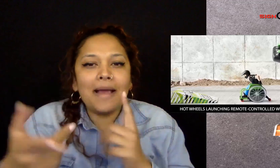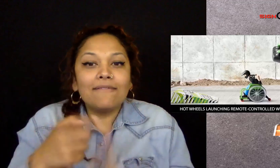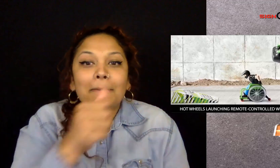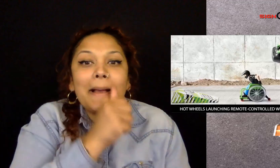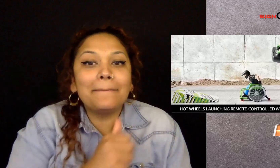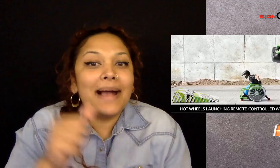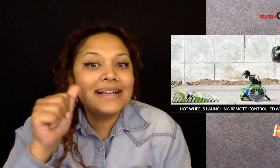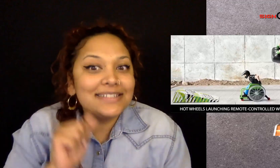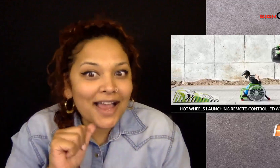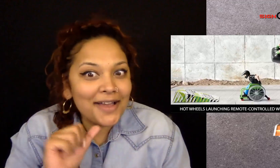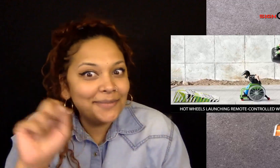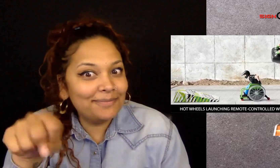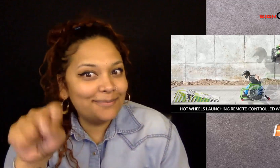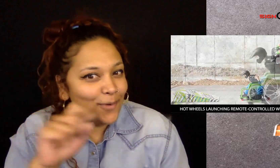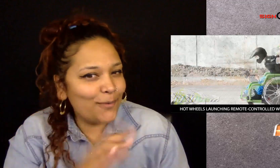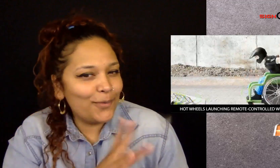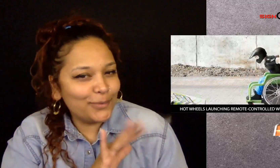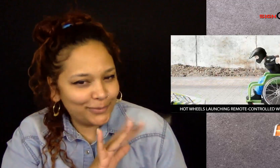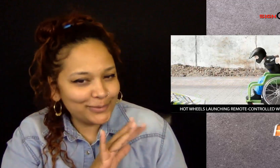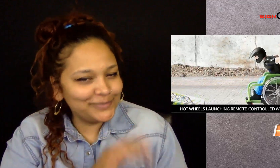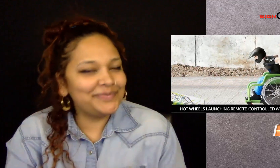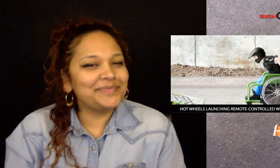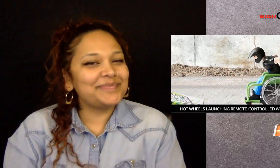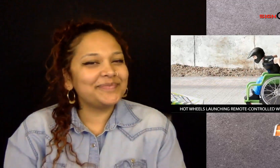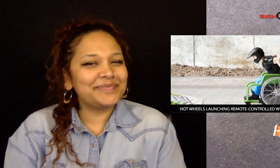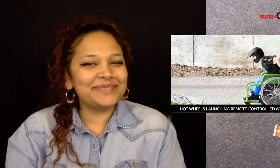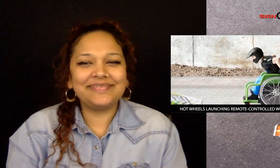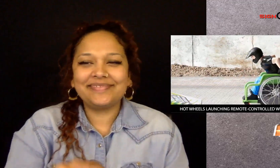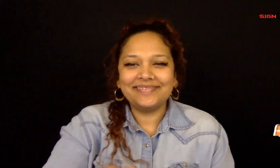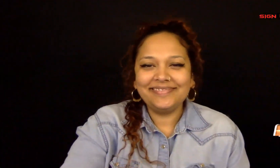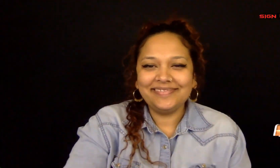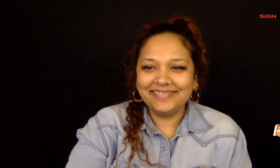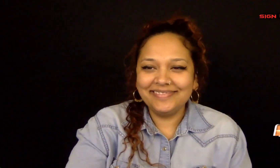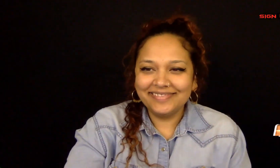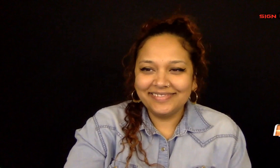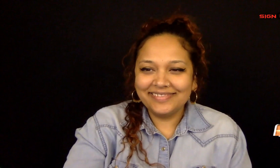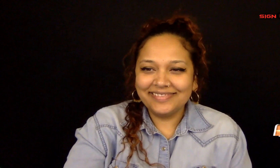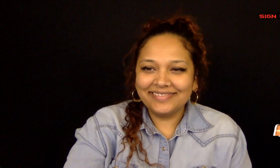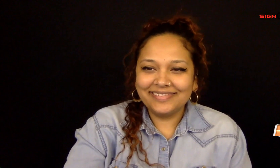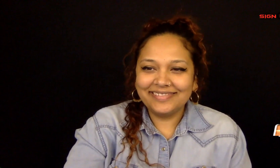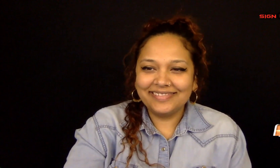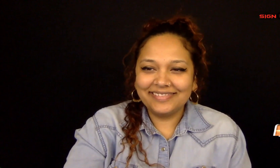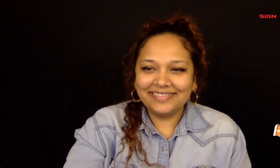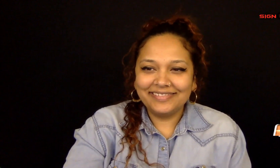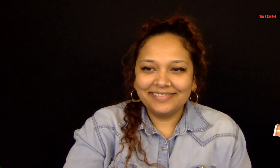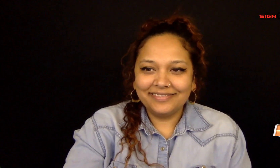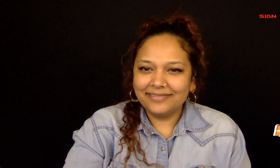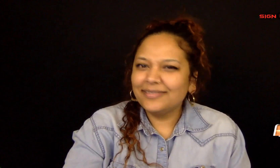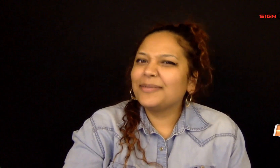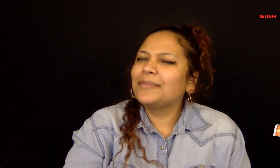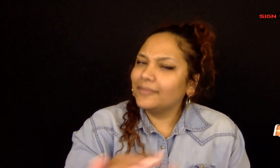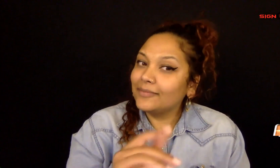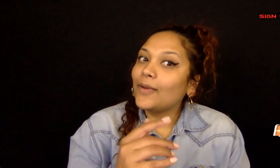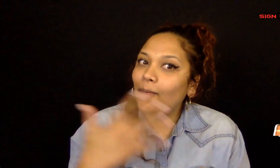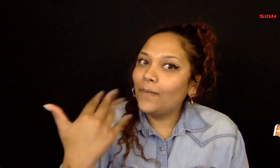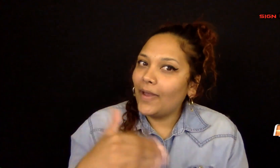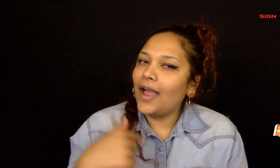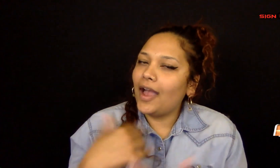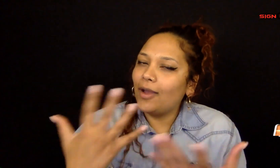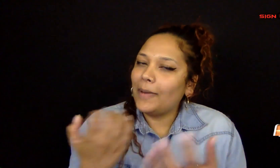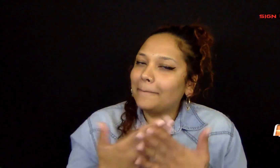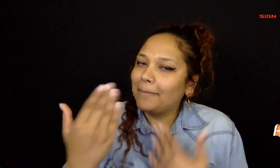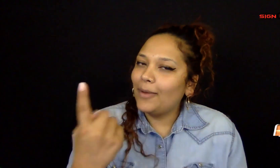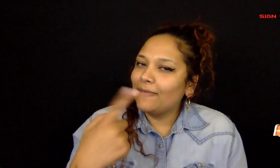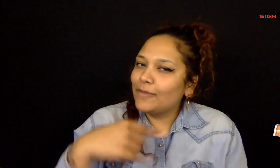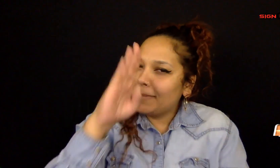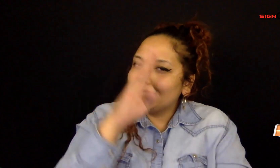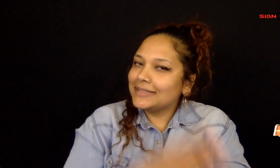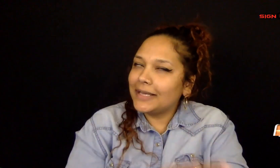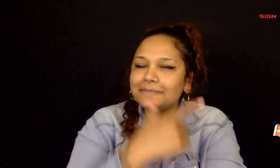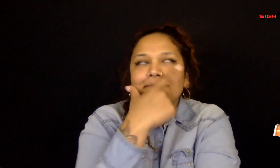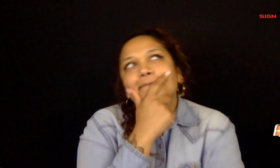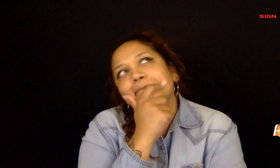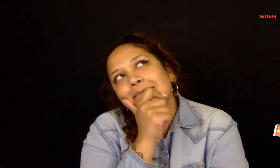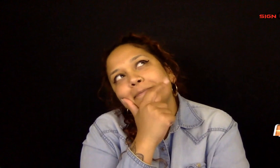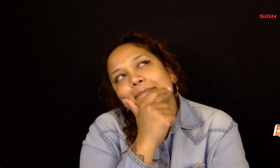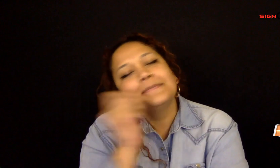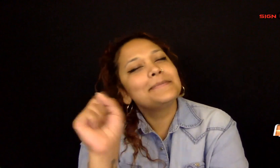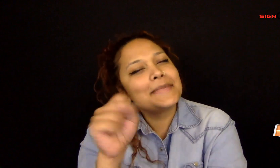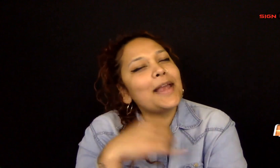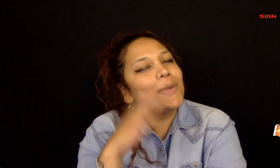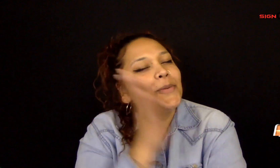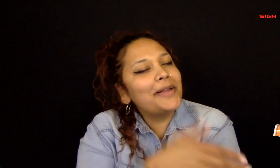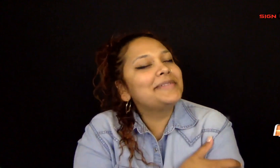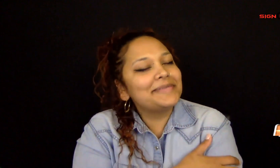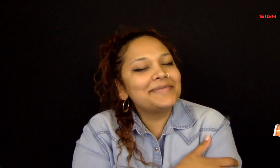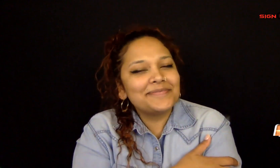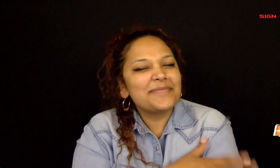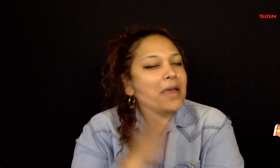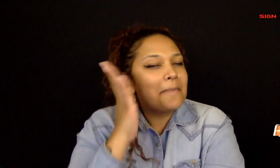Amazon I think I might want to buy one for my son